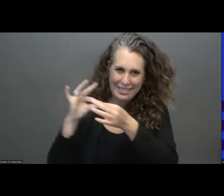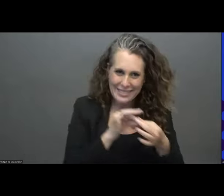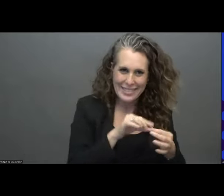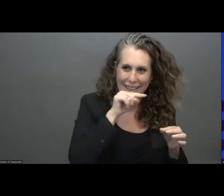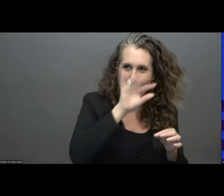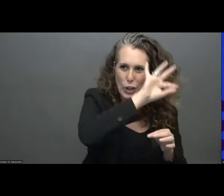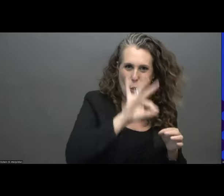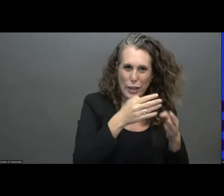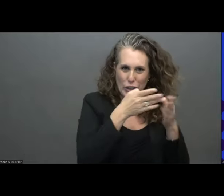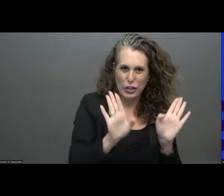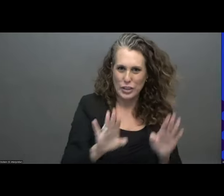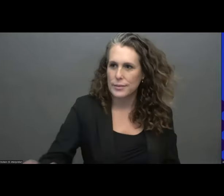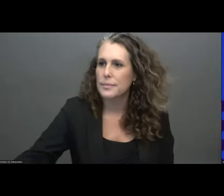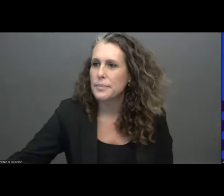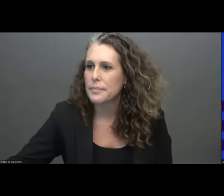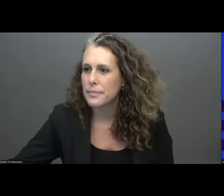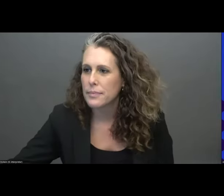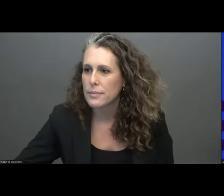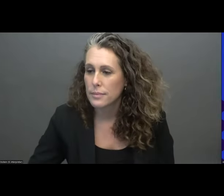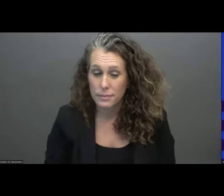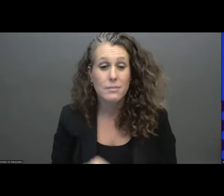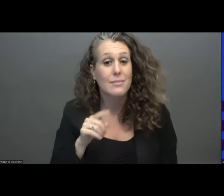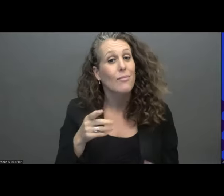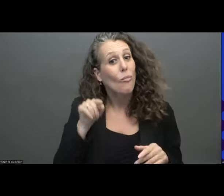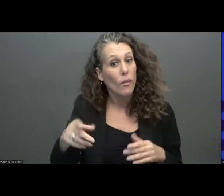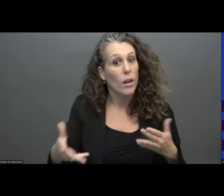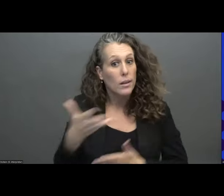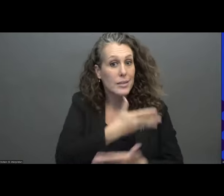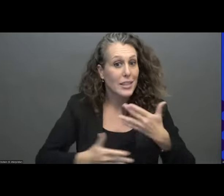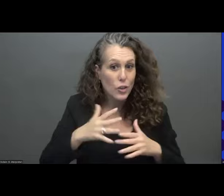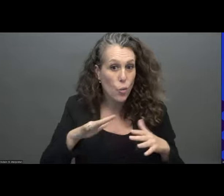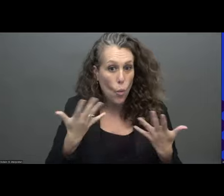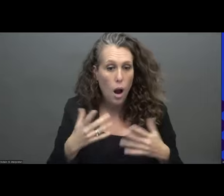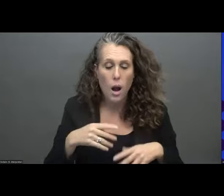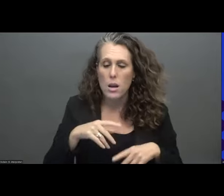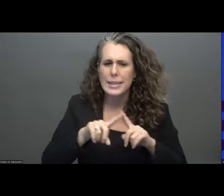discussion is really a way to also bring in stakeholders in the labor market that are